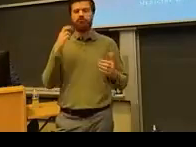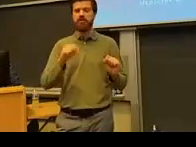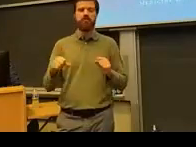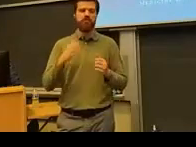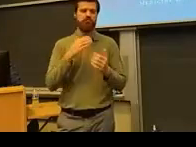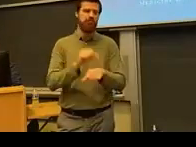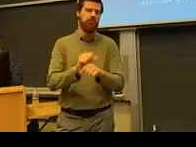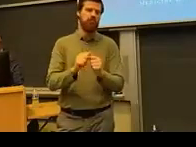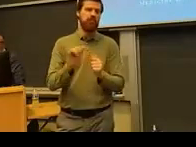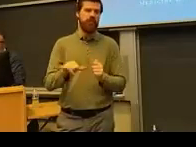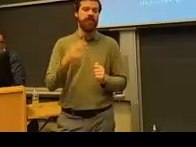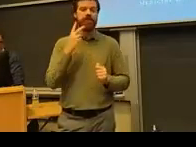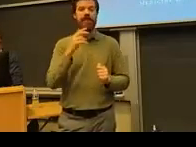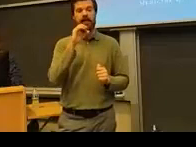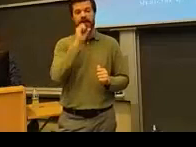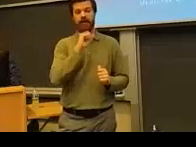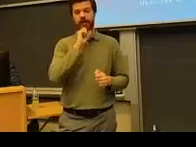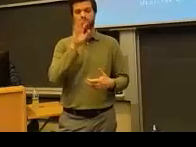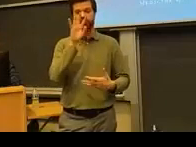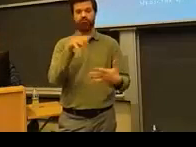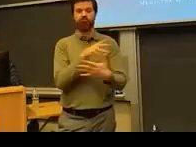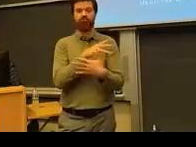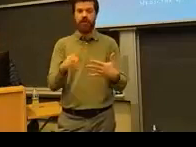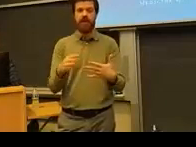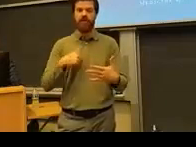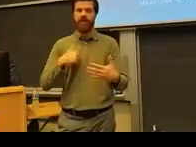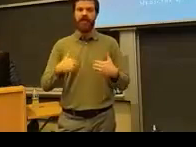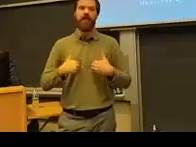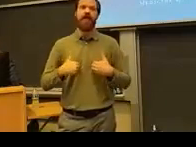our on our age graph we have a very young population overall I'm going